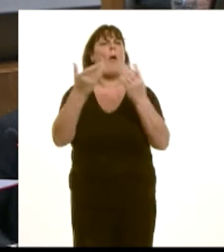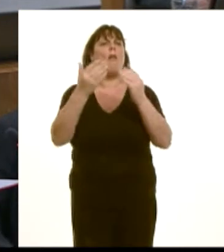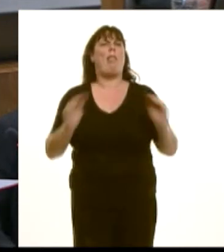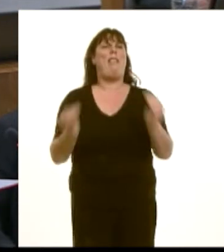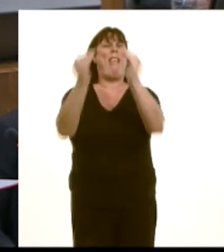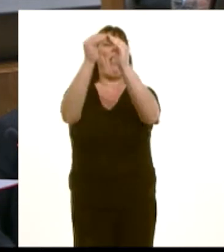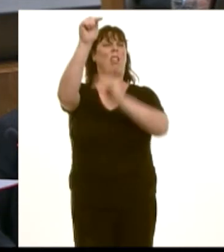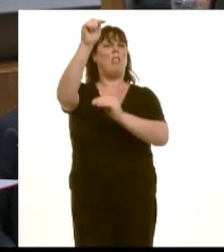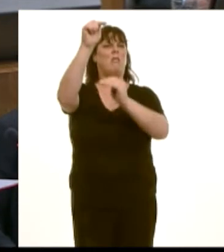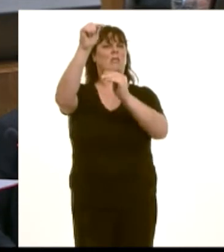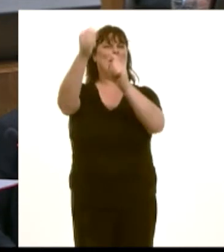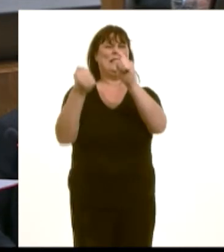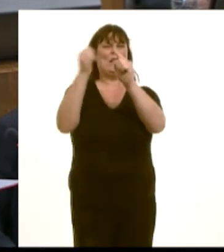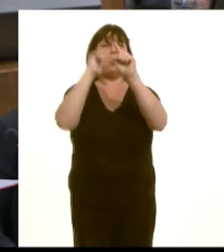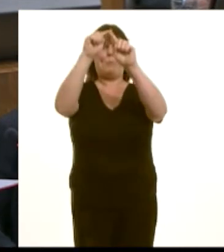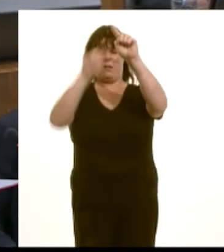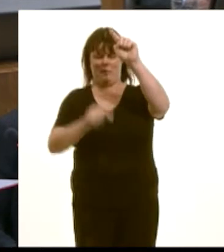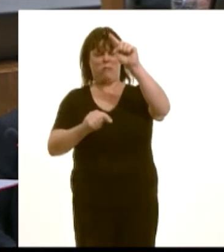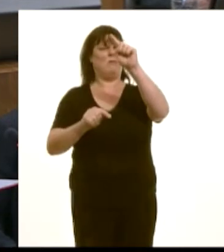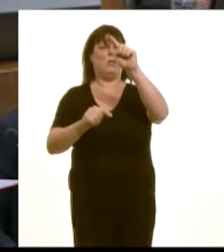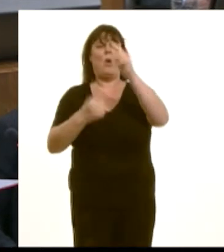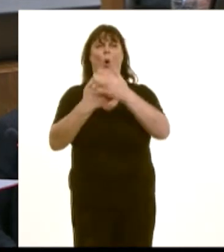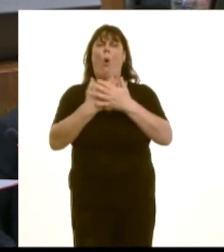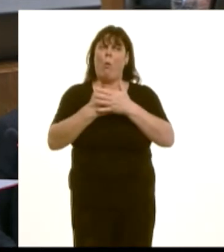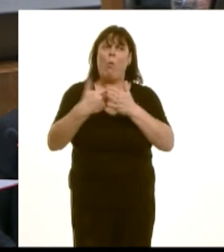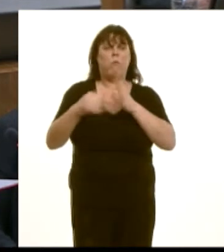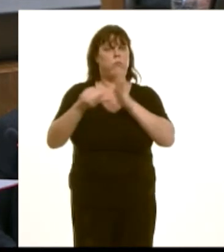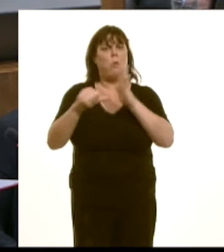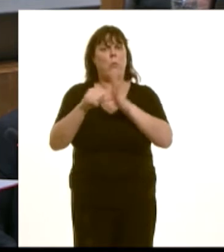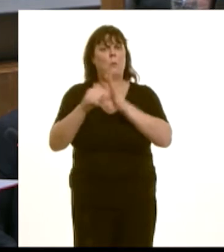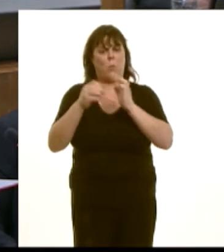so there were always issues with regard to Brackla station that caused concern to many.